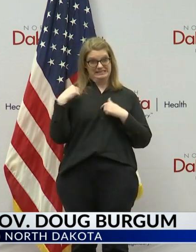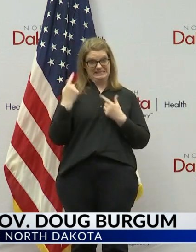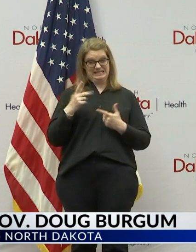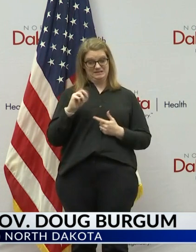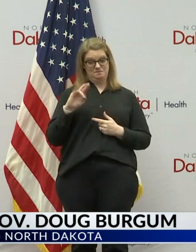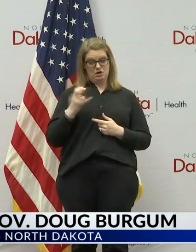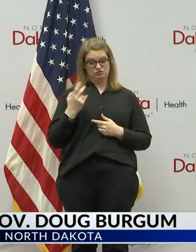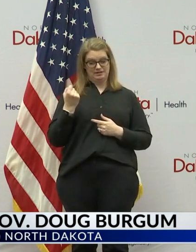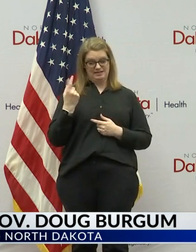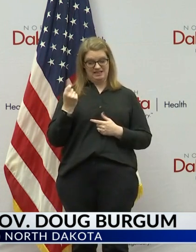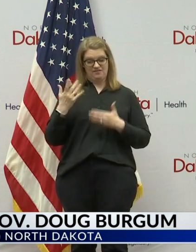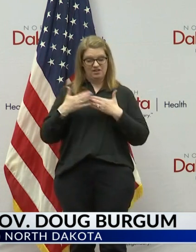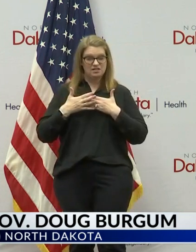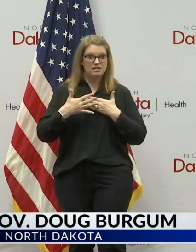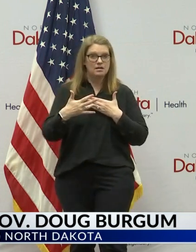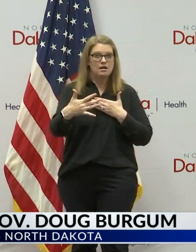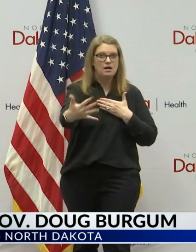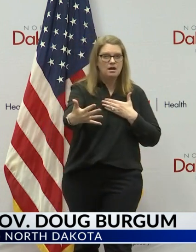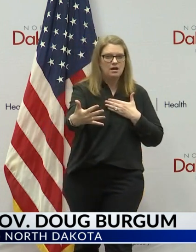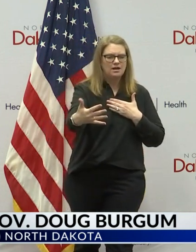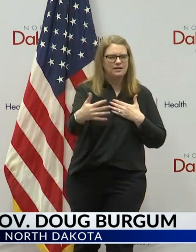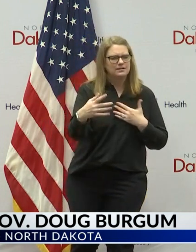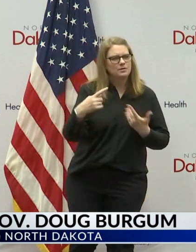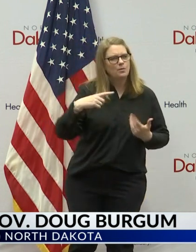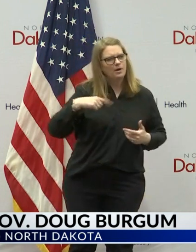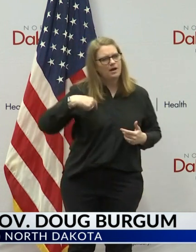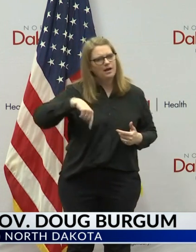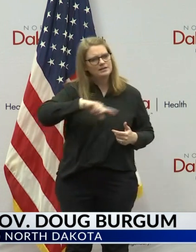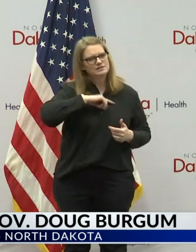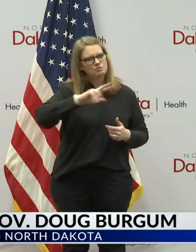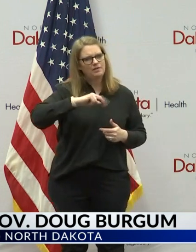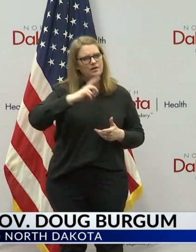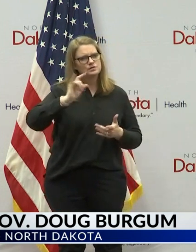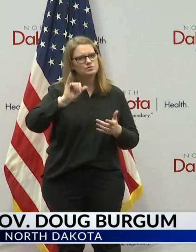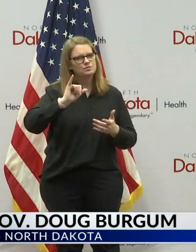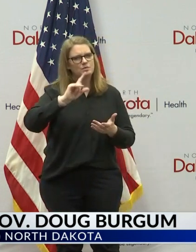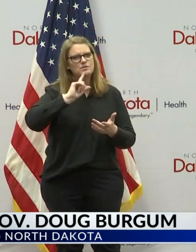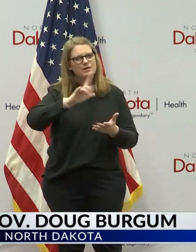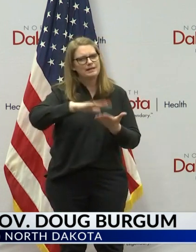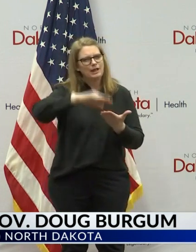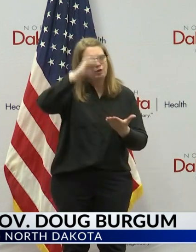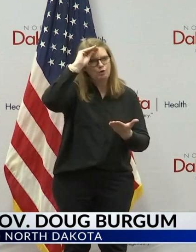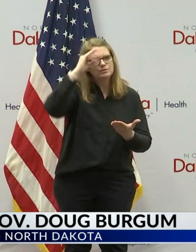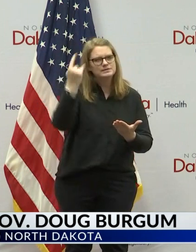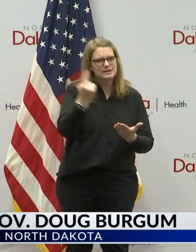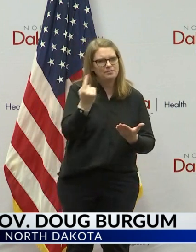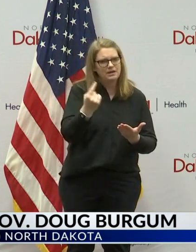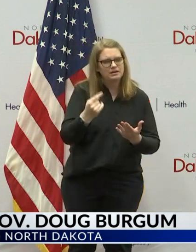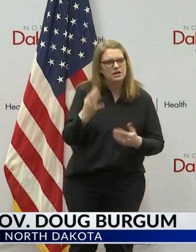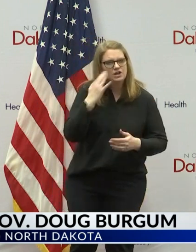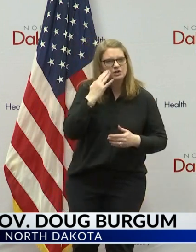LIKELIHOODS TOO OFTEN LEAVING BEHIND A WAVE OF ECONOMIC AND EMOTIONAL HARDSHIP, BUT WE'VE ALSO LEARNED A LOT ABOUT